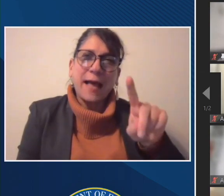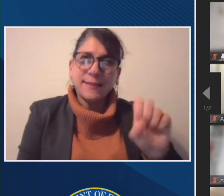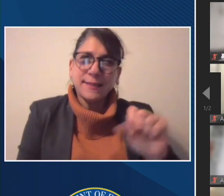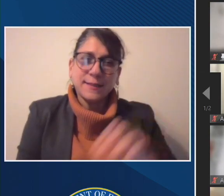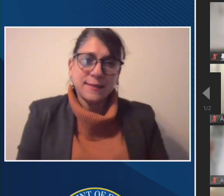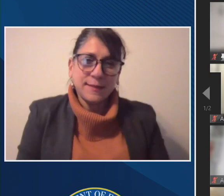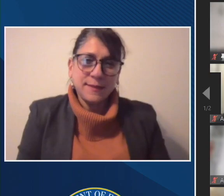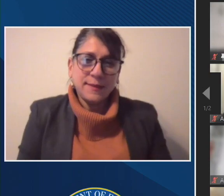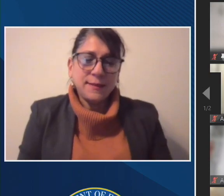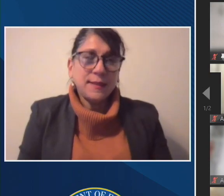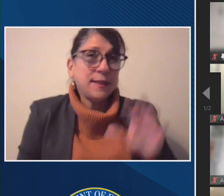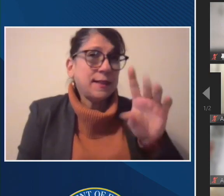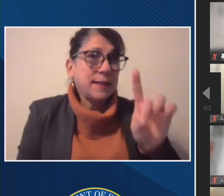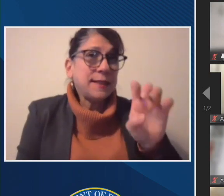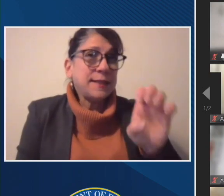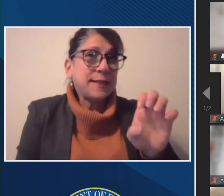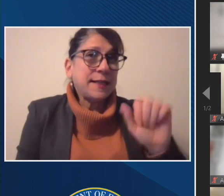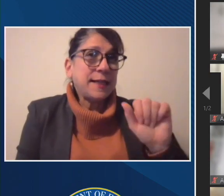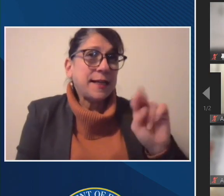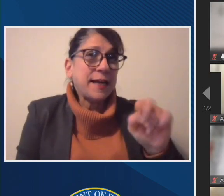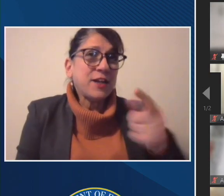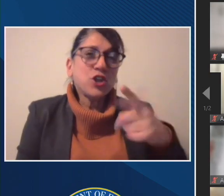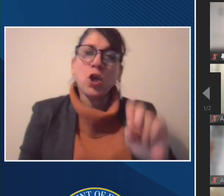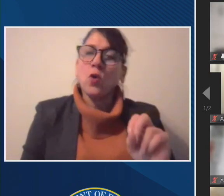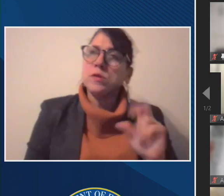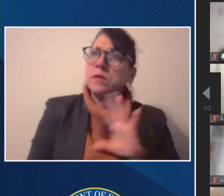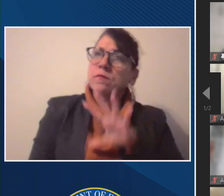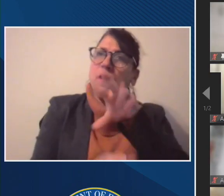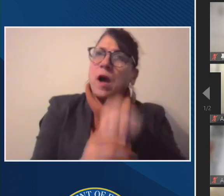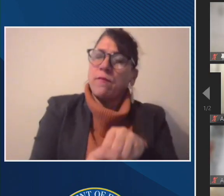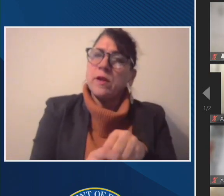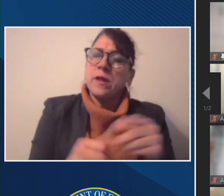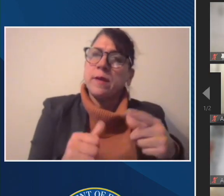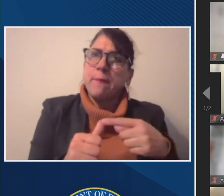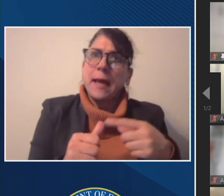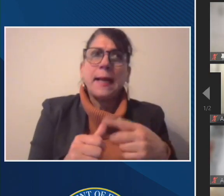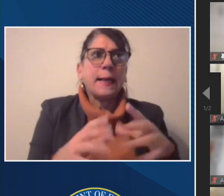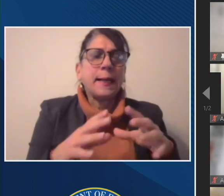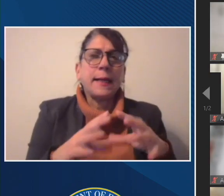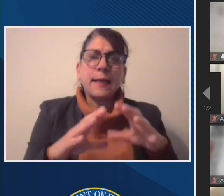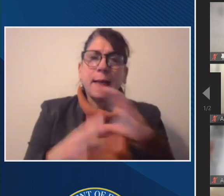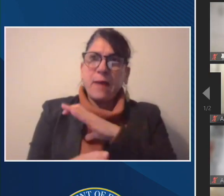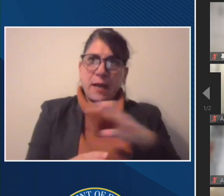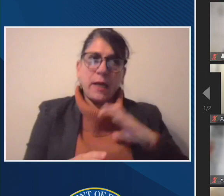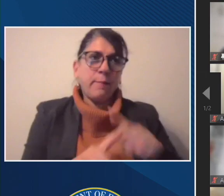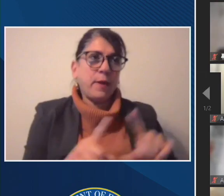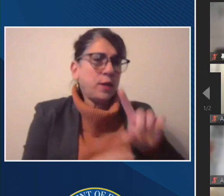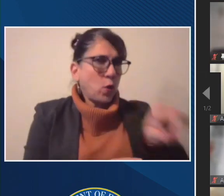D'Angelo is also part of the main committee, but he is the only one from the main committee on the trio committee.